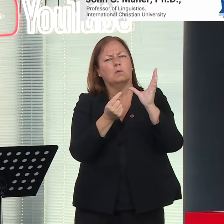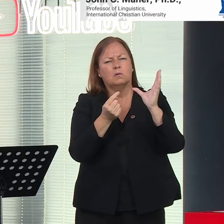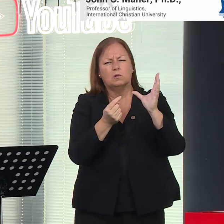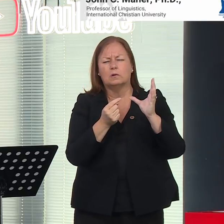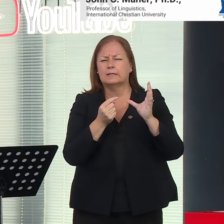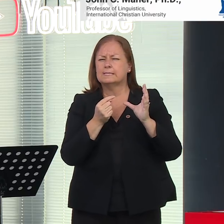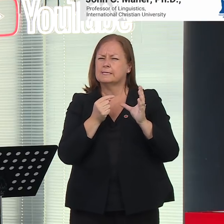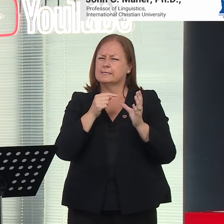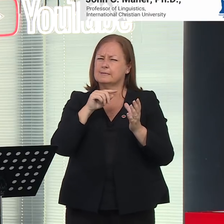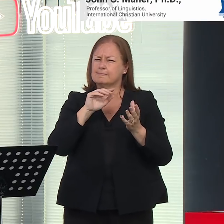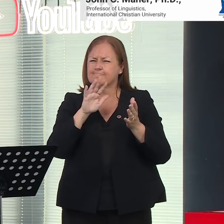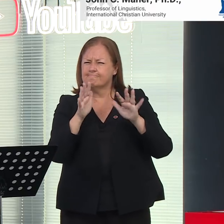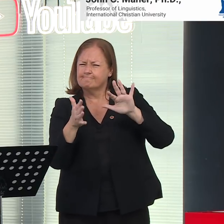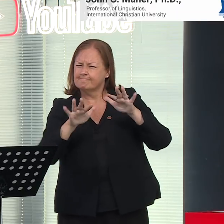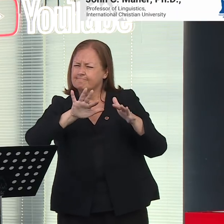discussing the concept, the idea of minority languages.